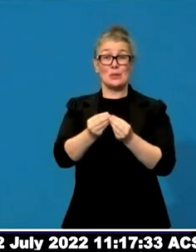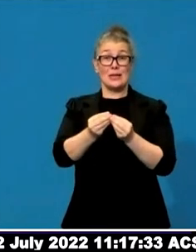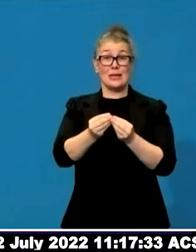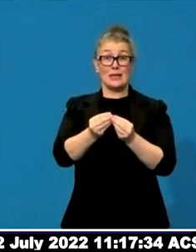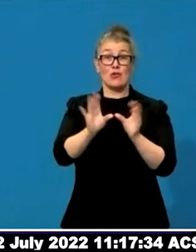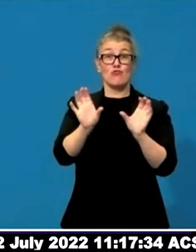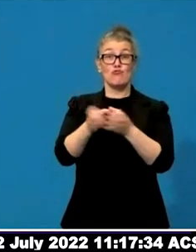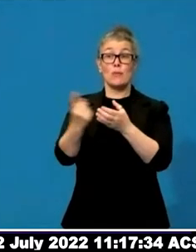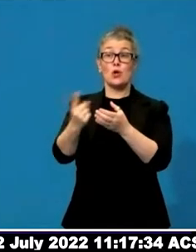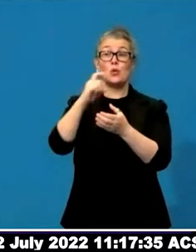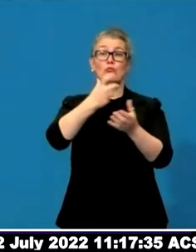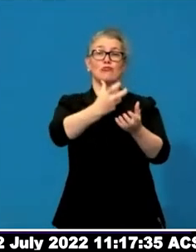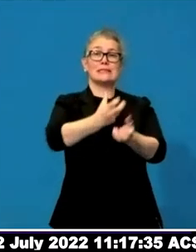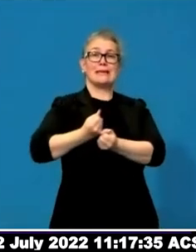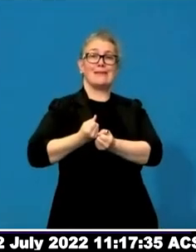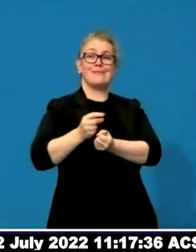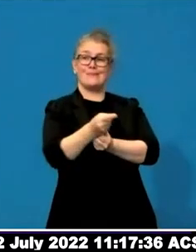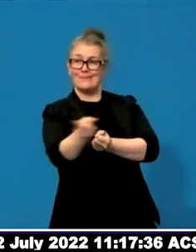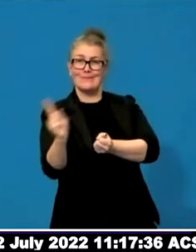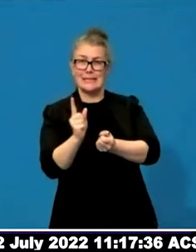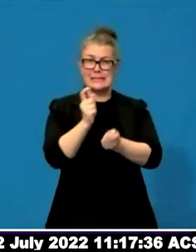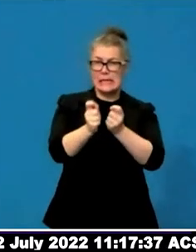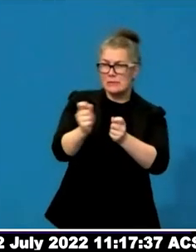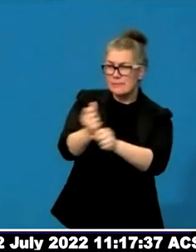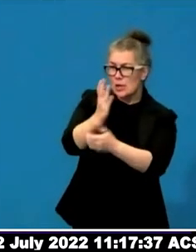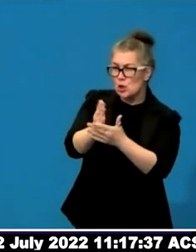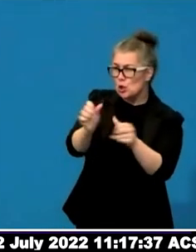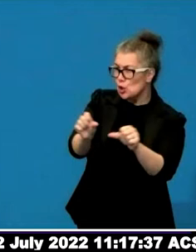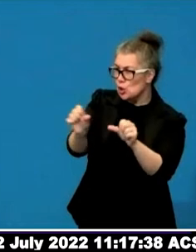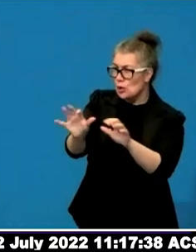of those products are all resource-intensive.